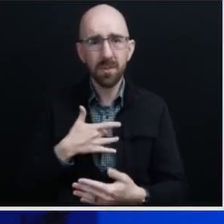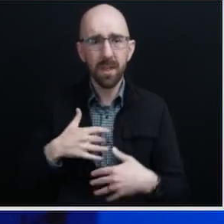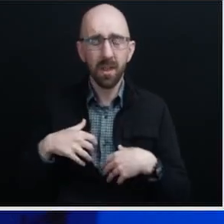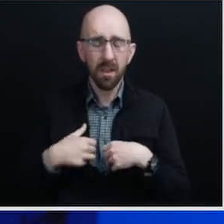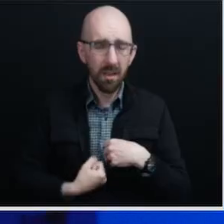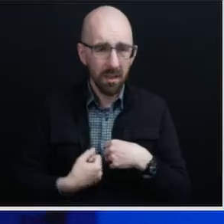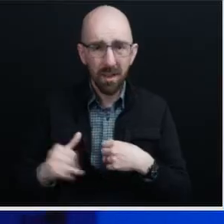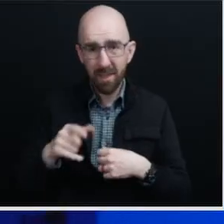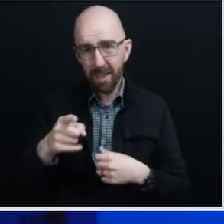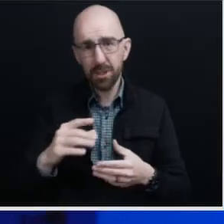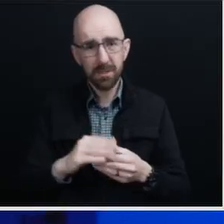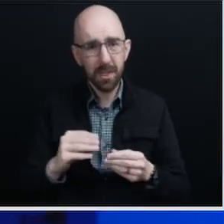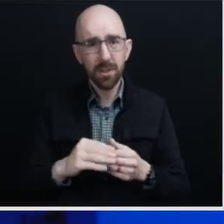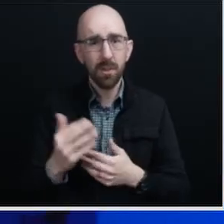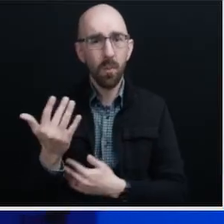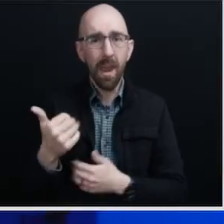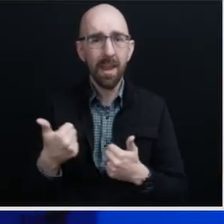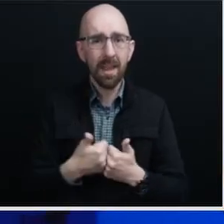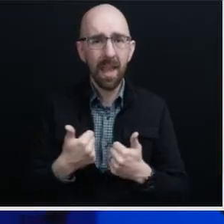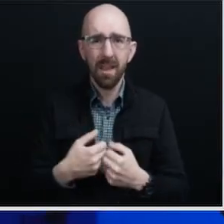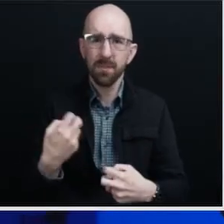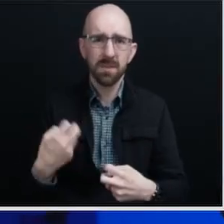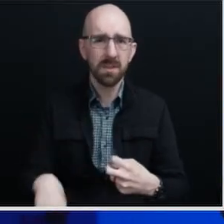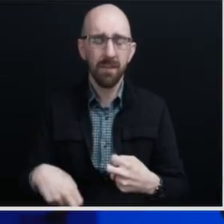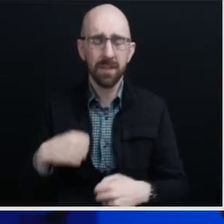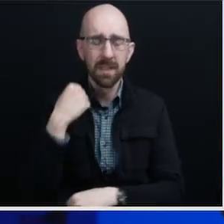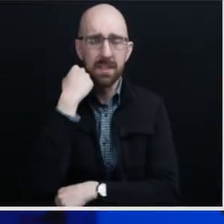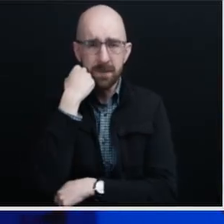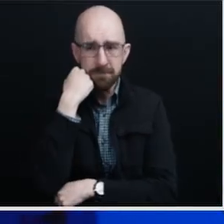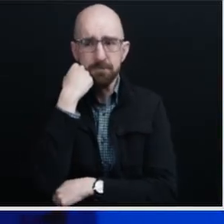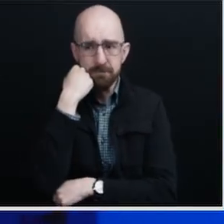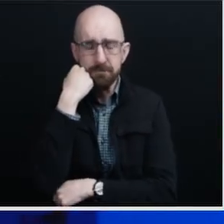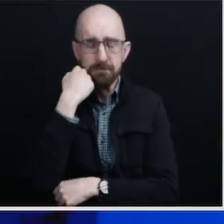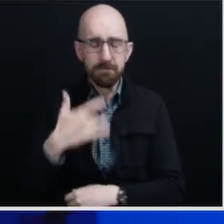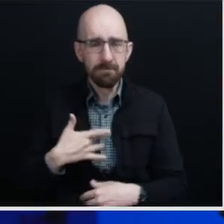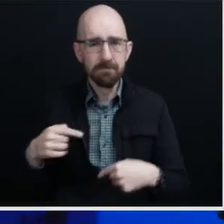the the waiting game is so hard. And so, what can I do in that moment to help make it a little bit